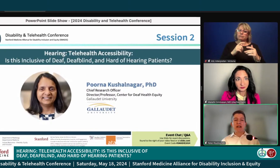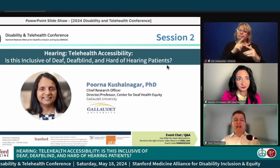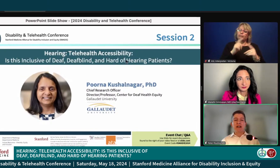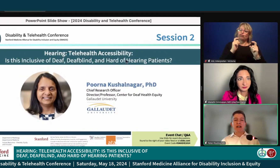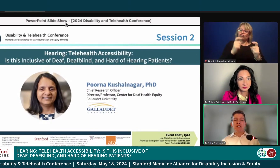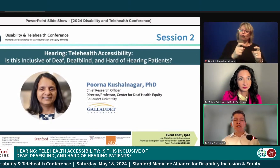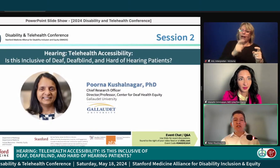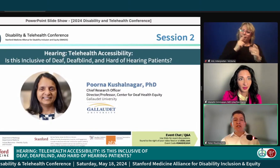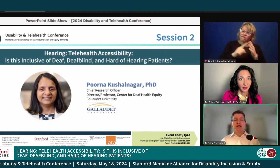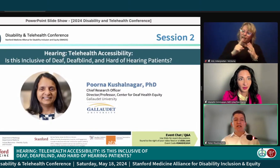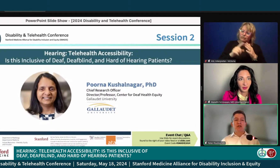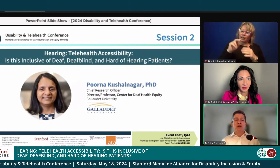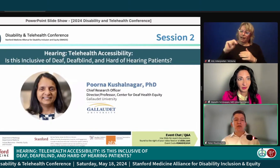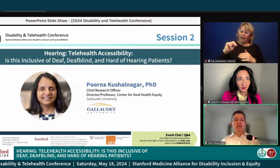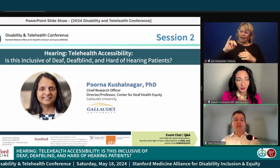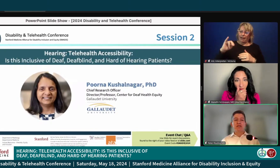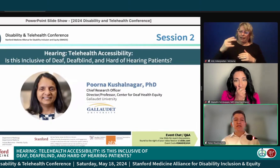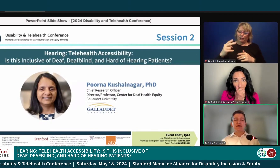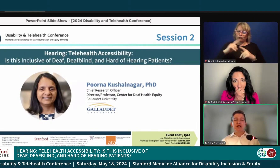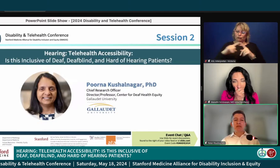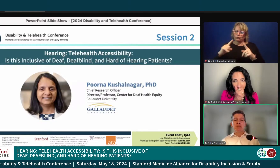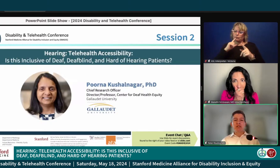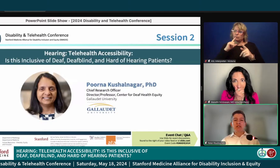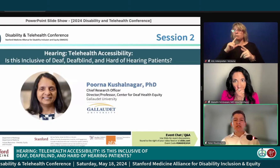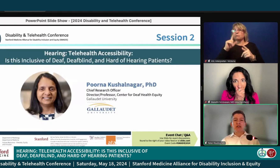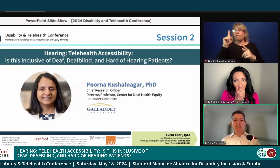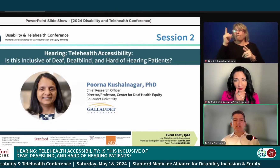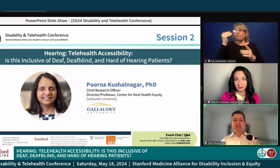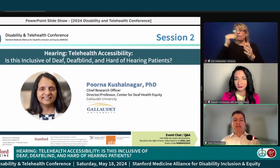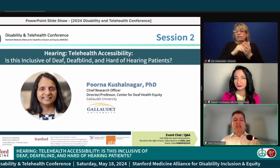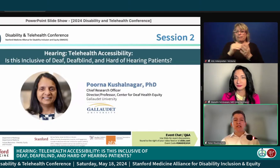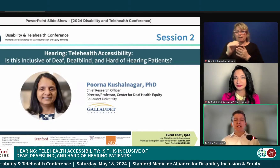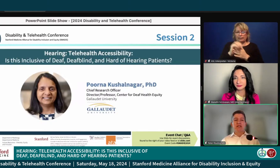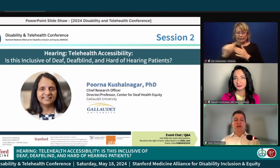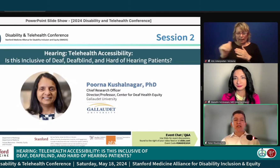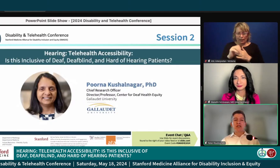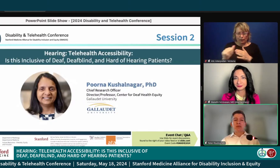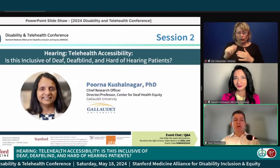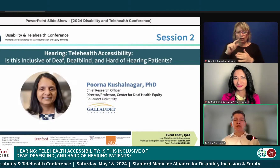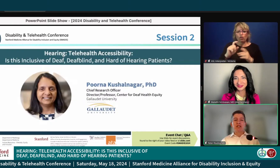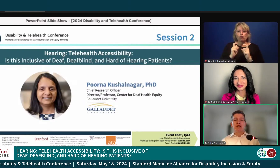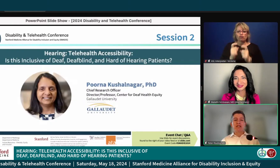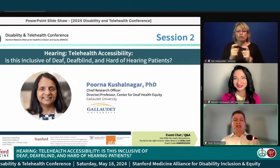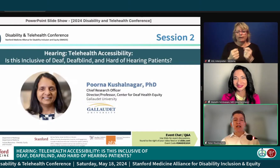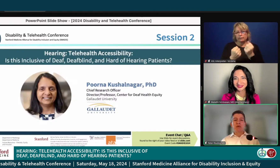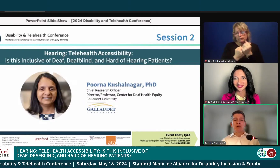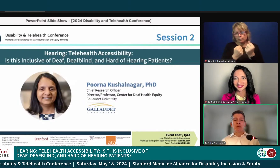NIH that total close to $15 million dollars. These grant support studies align with her